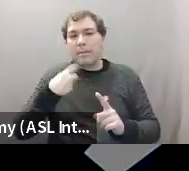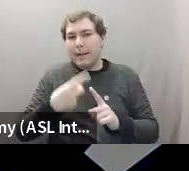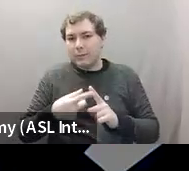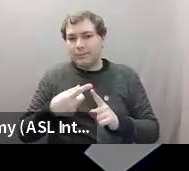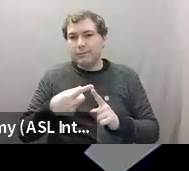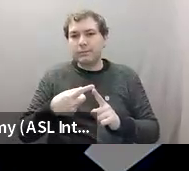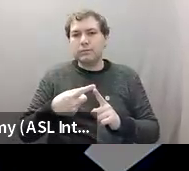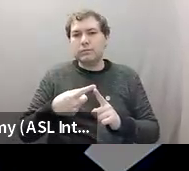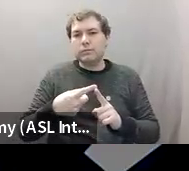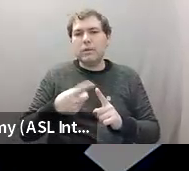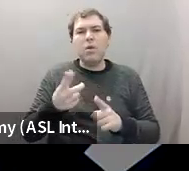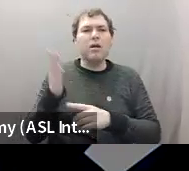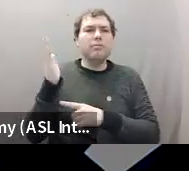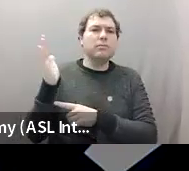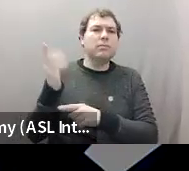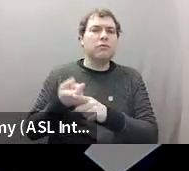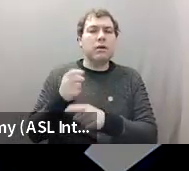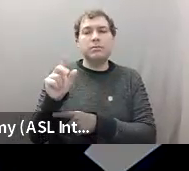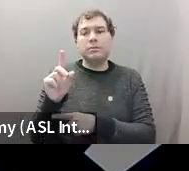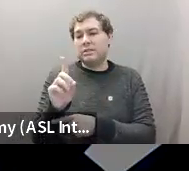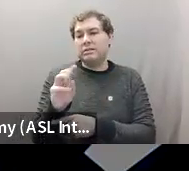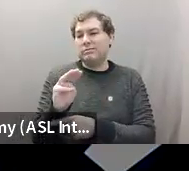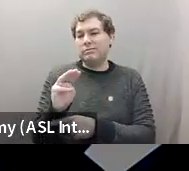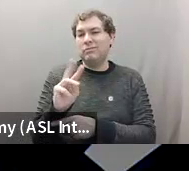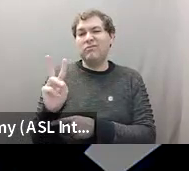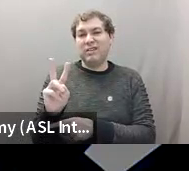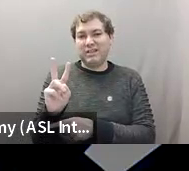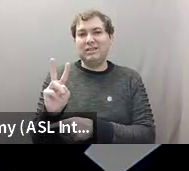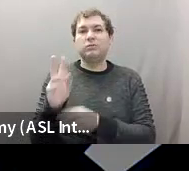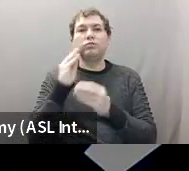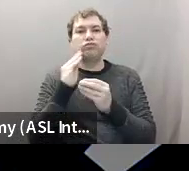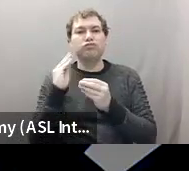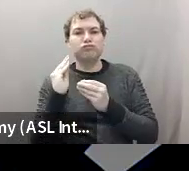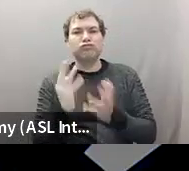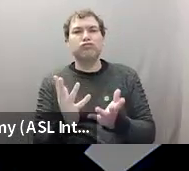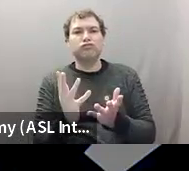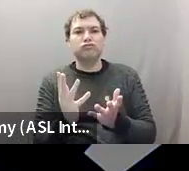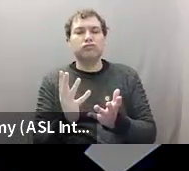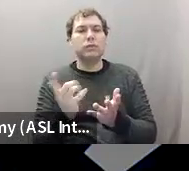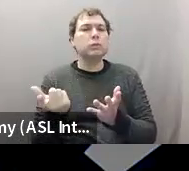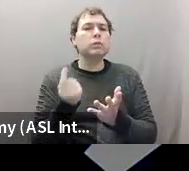Lynnie Downum-Hanzal: like they want a presenter from the Dmv. You know, to let them know what they need to do to.